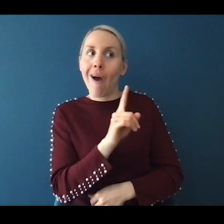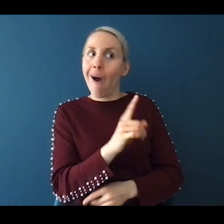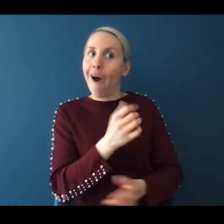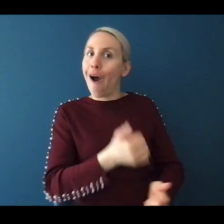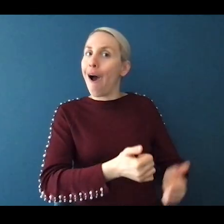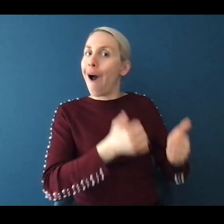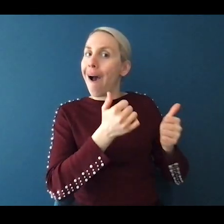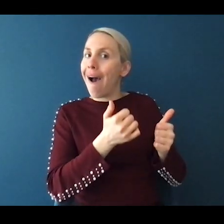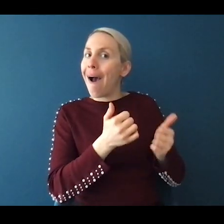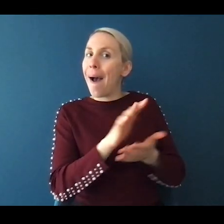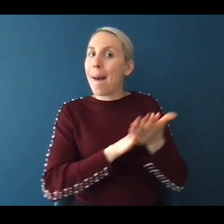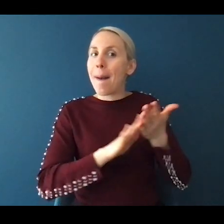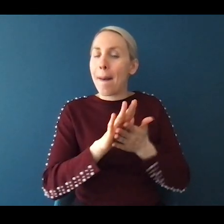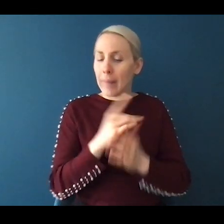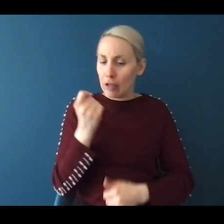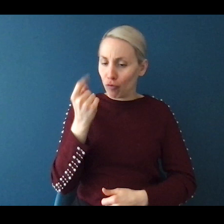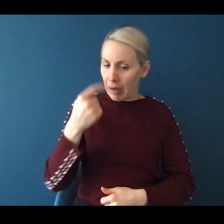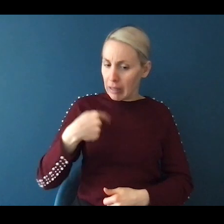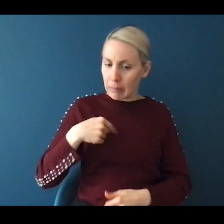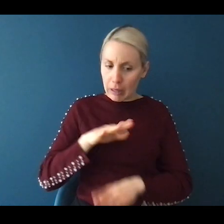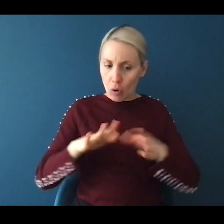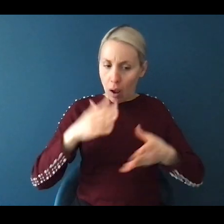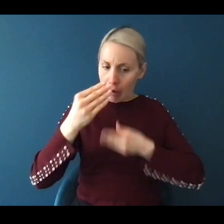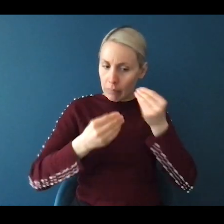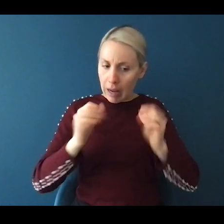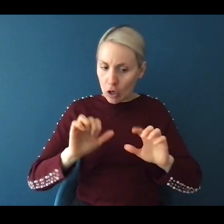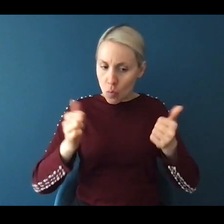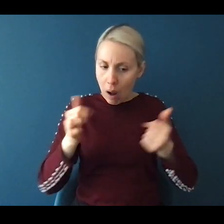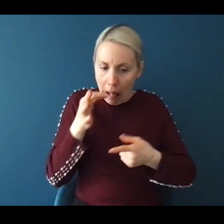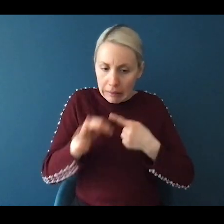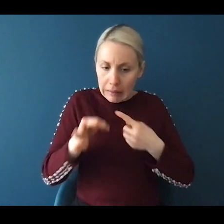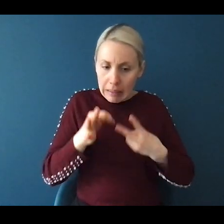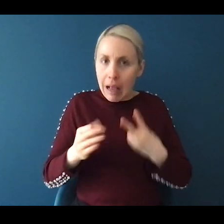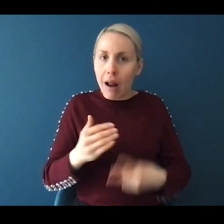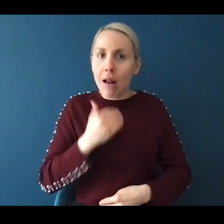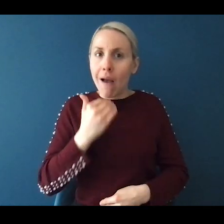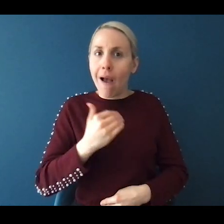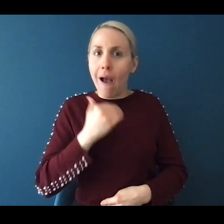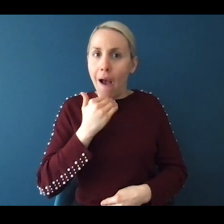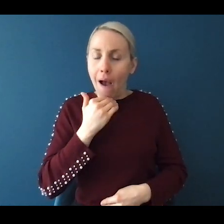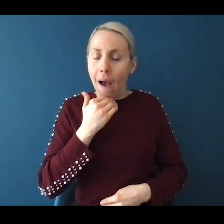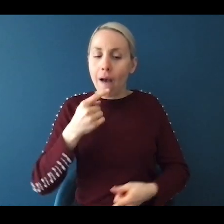articulating the answers as clearly as you realise and I think that's so useful to just